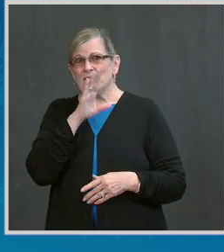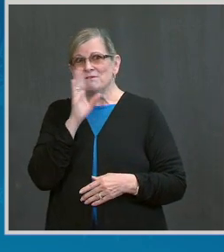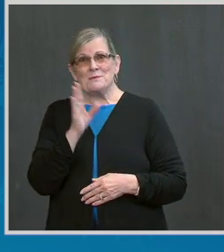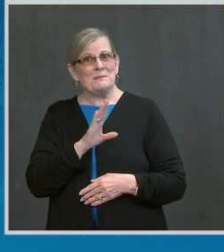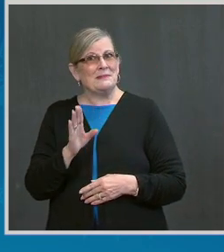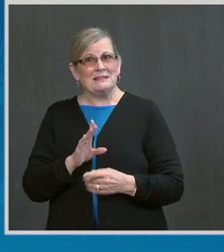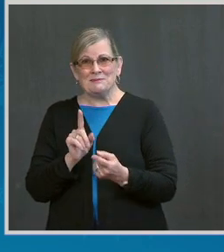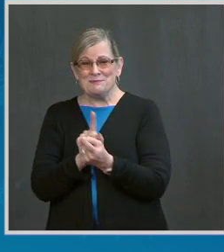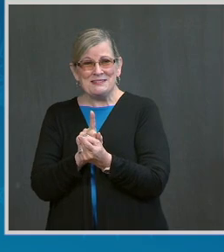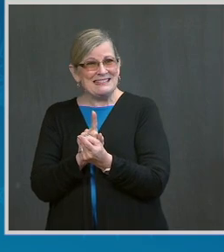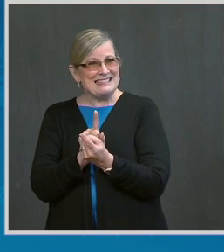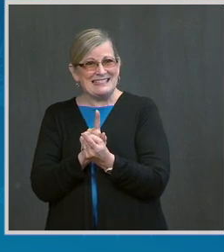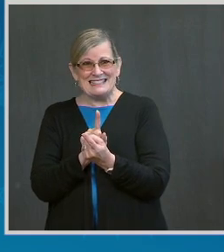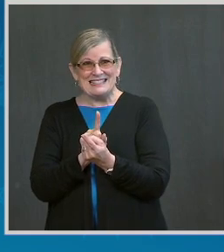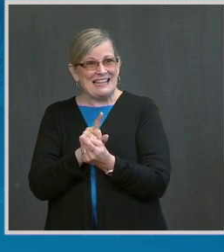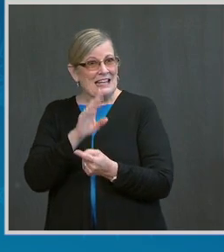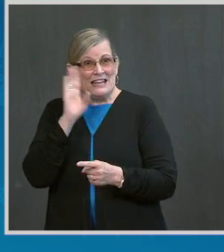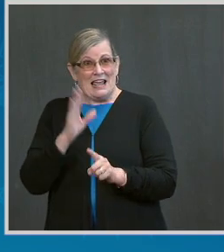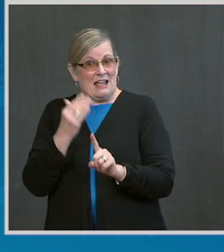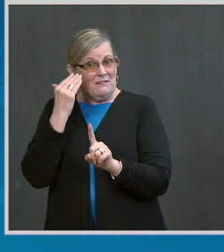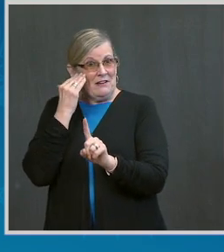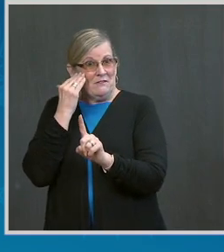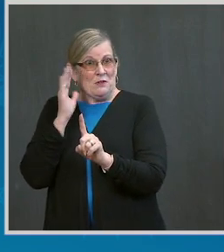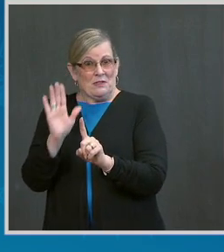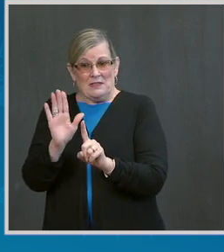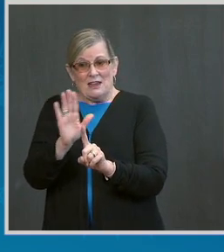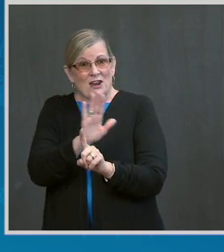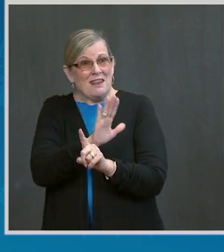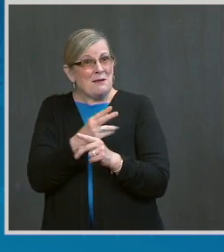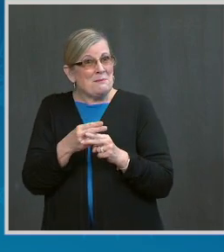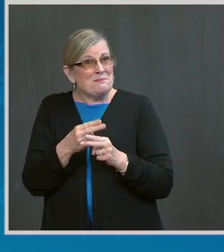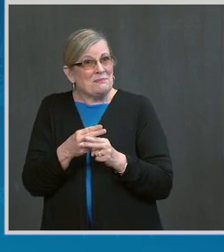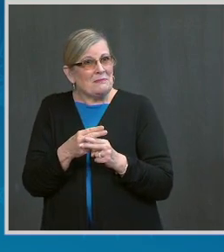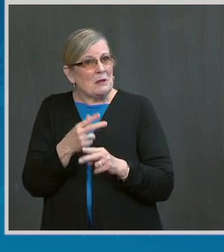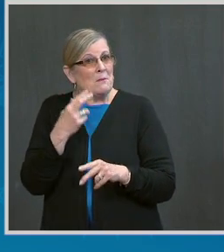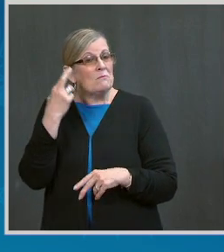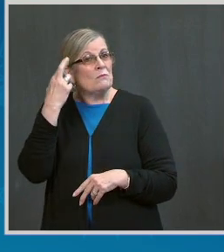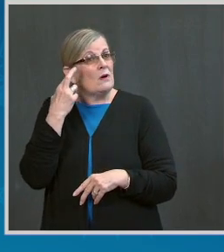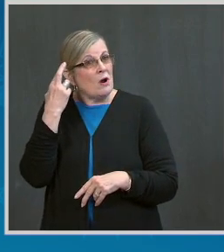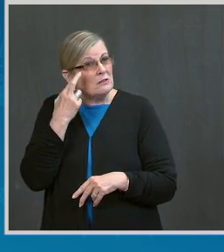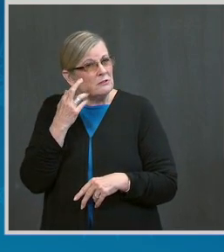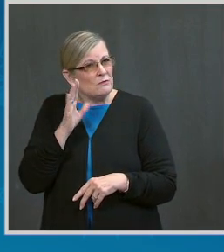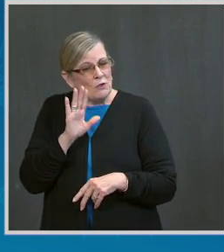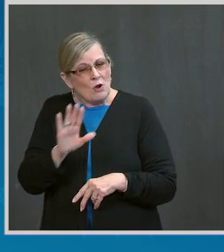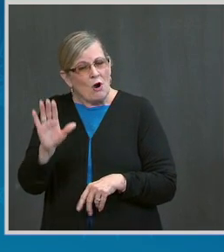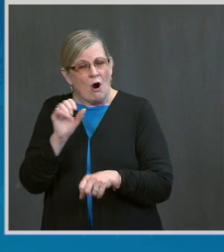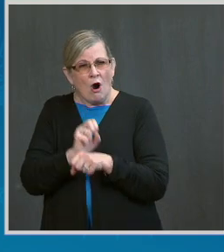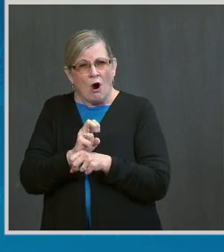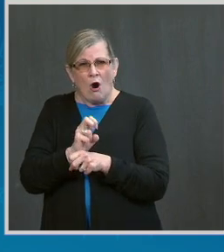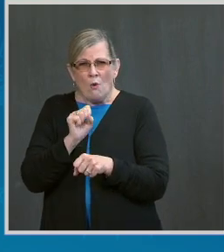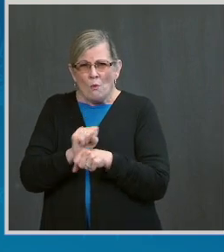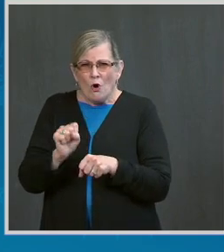who are benefiting because of your work, your hard work and your advocacy and your strength and your courage and your commitment.